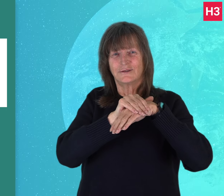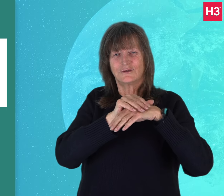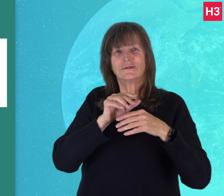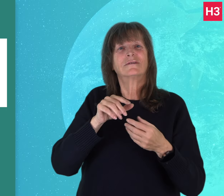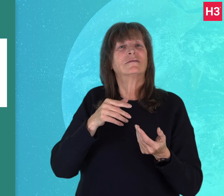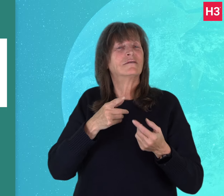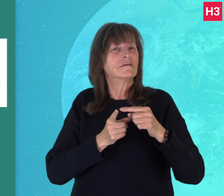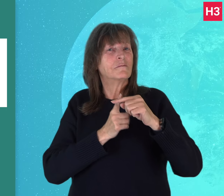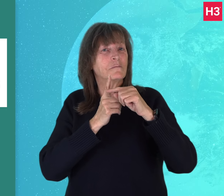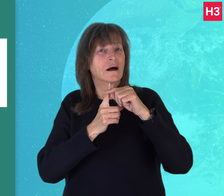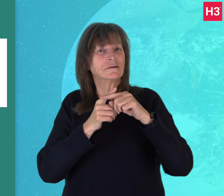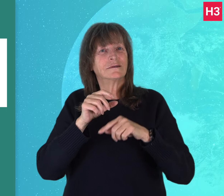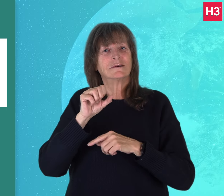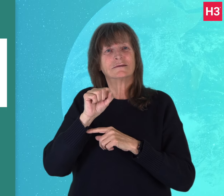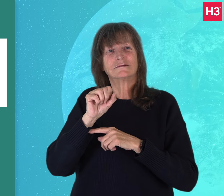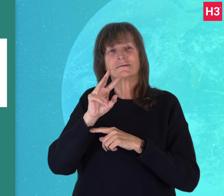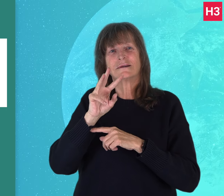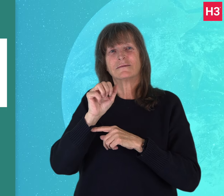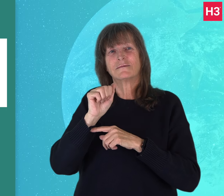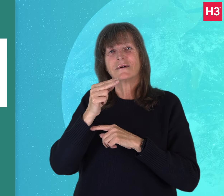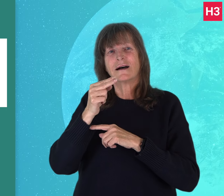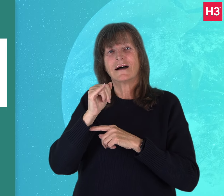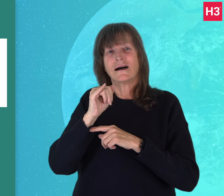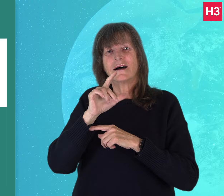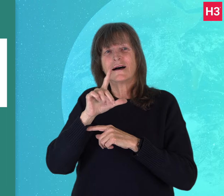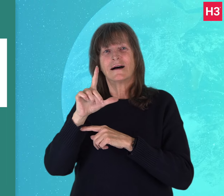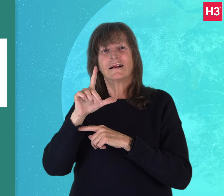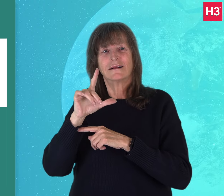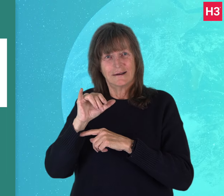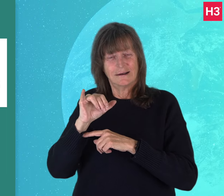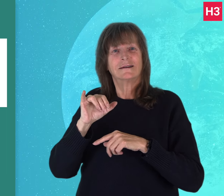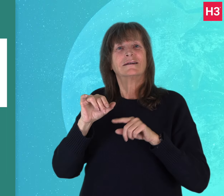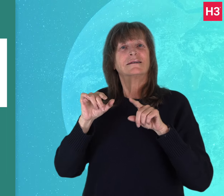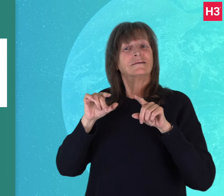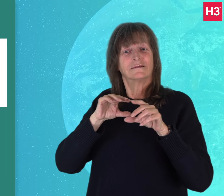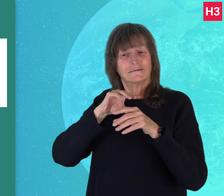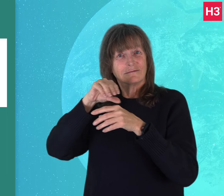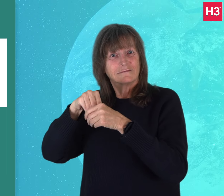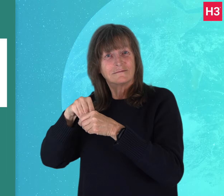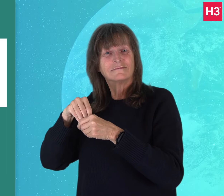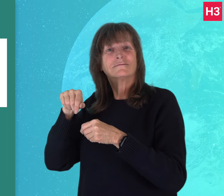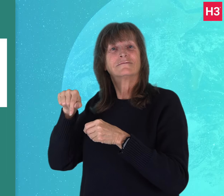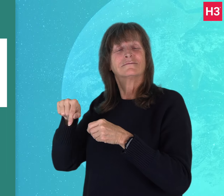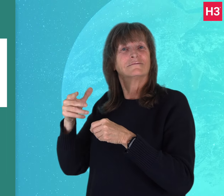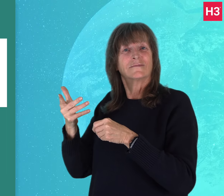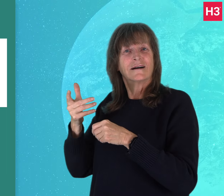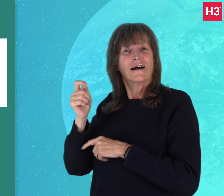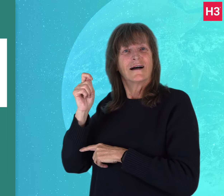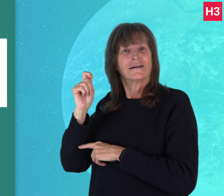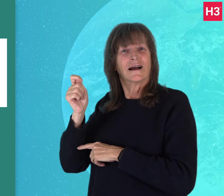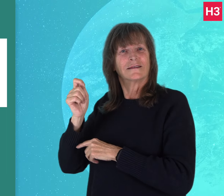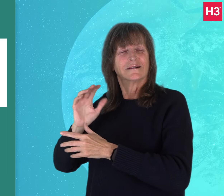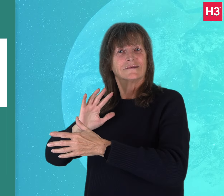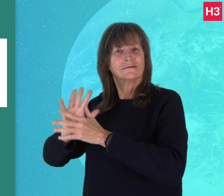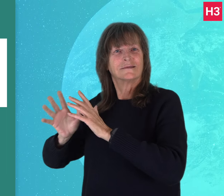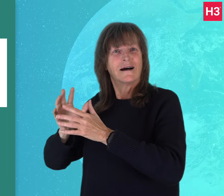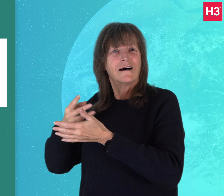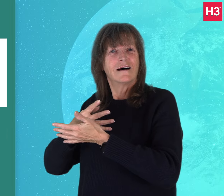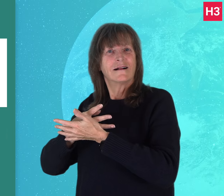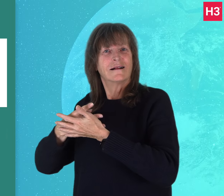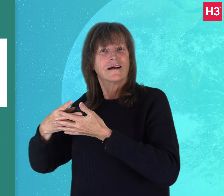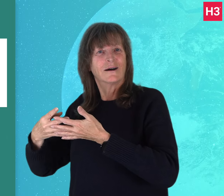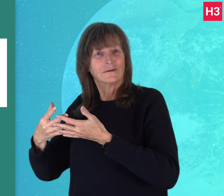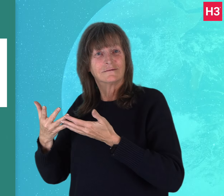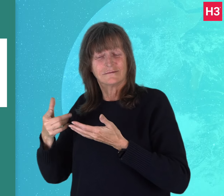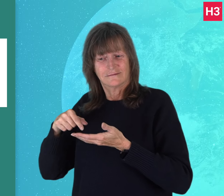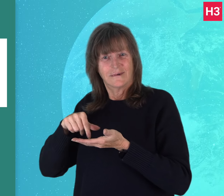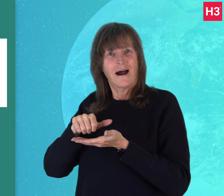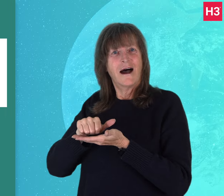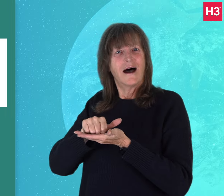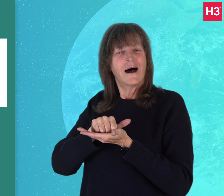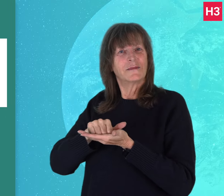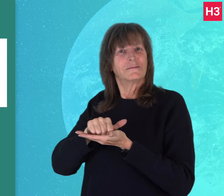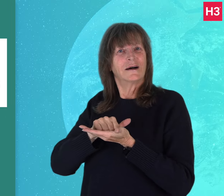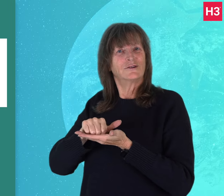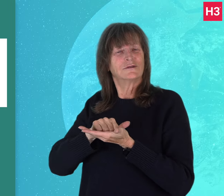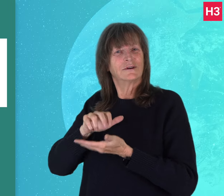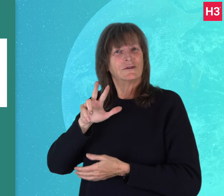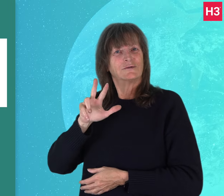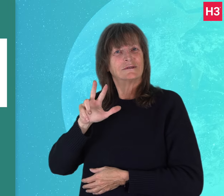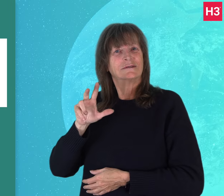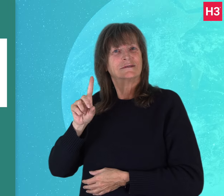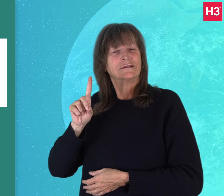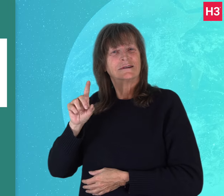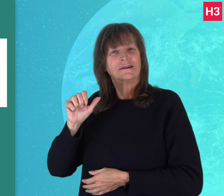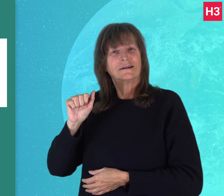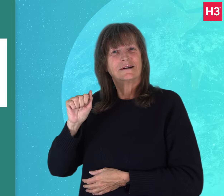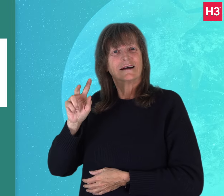Swahili into Kenyan Sign Language through animated 3D avatars.